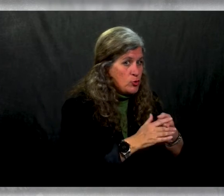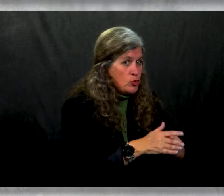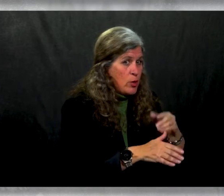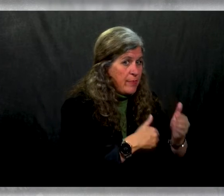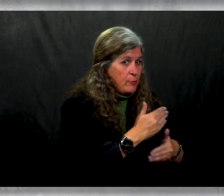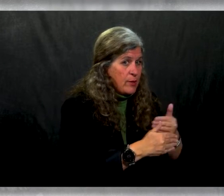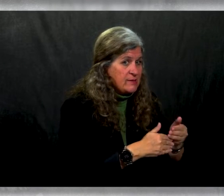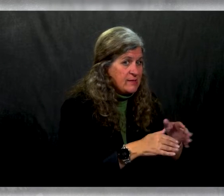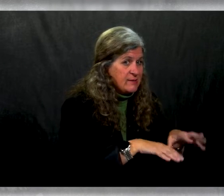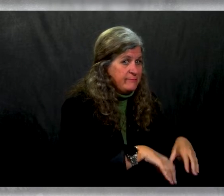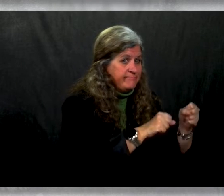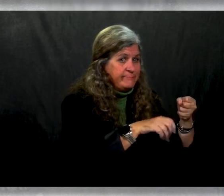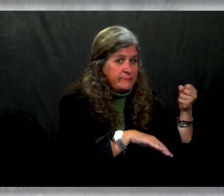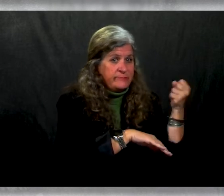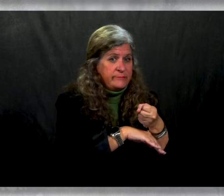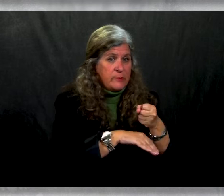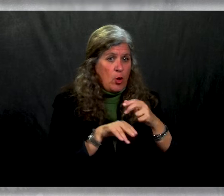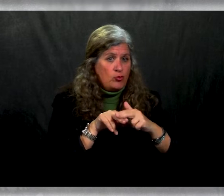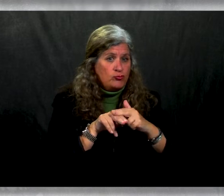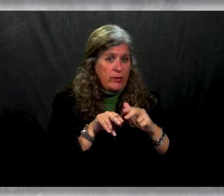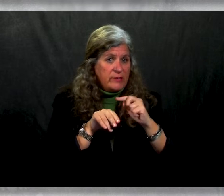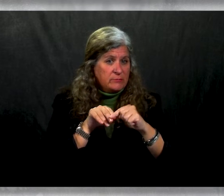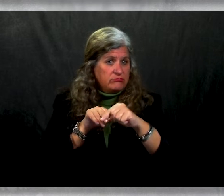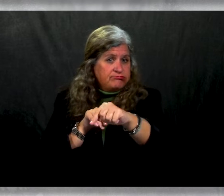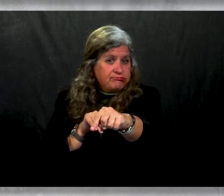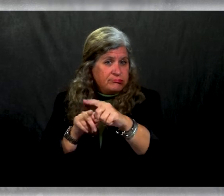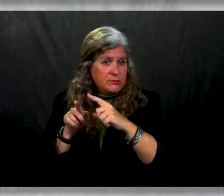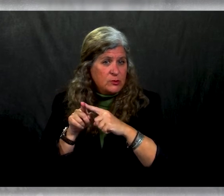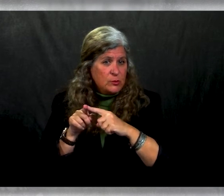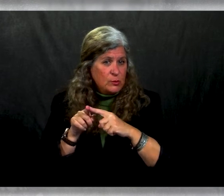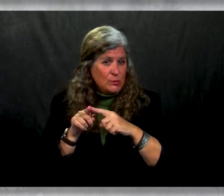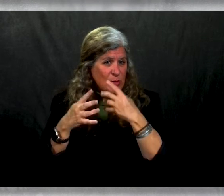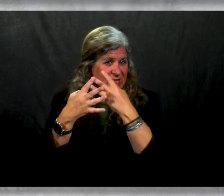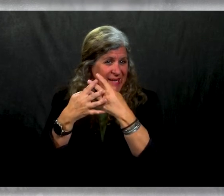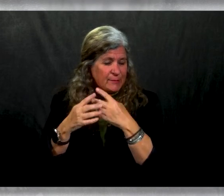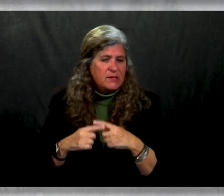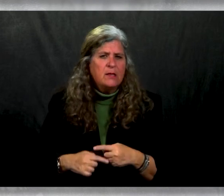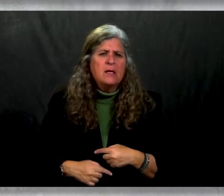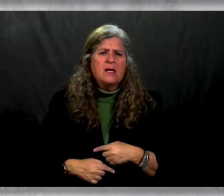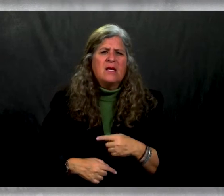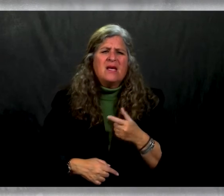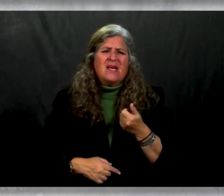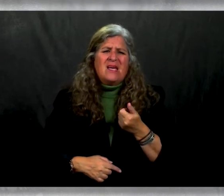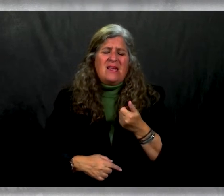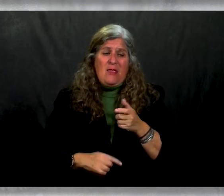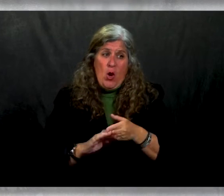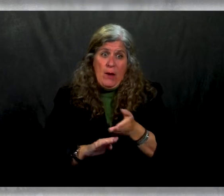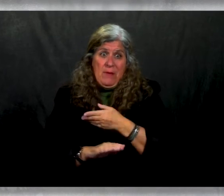There had been a pause from earlier and in January of '43, the Germans had come in